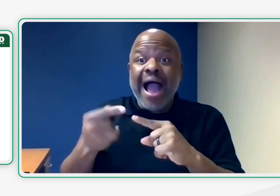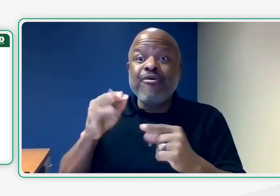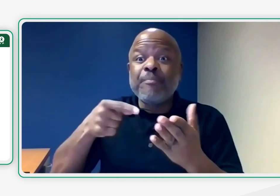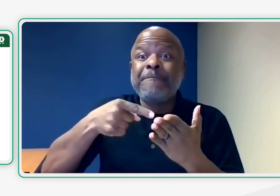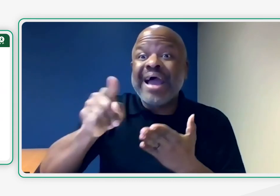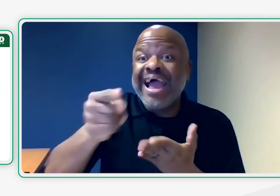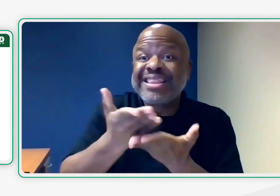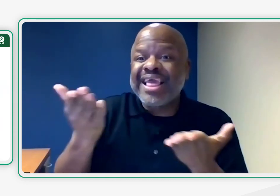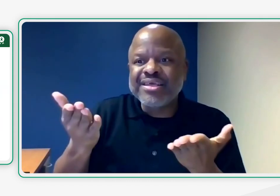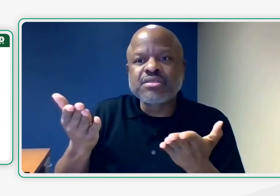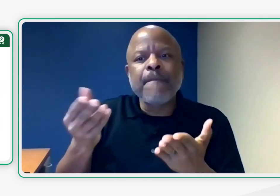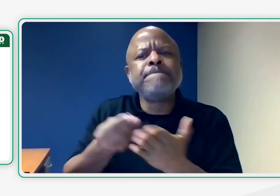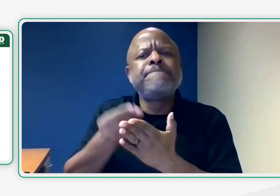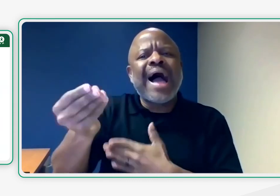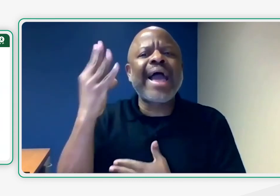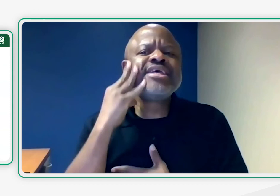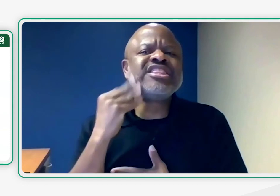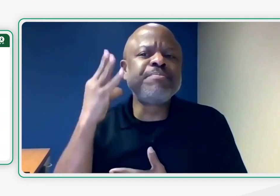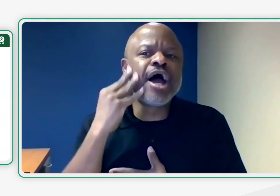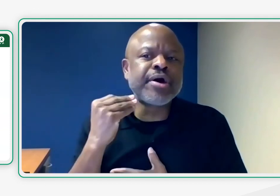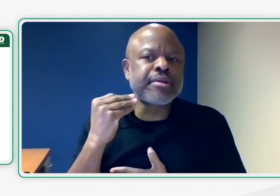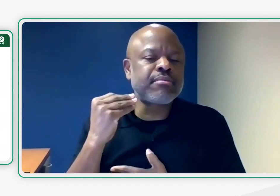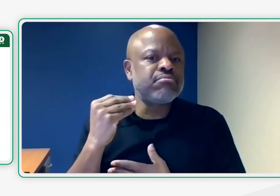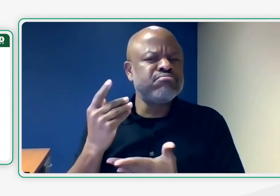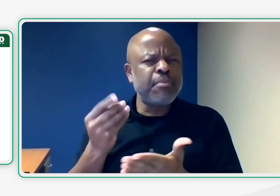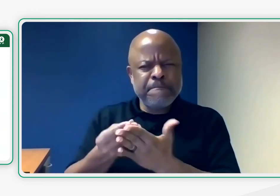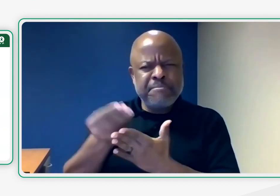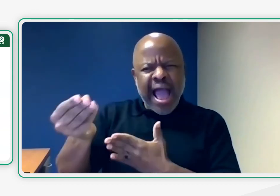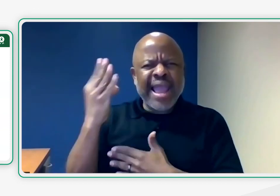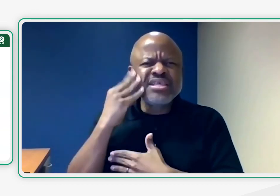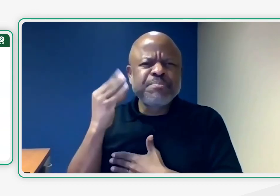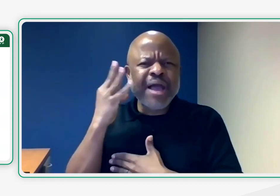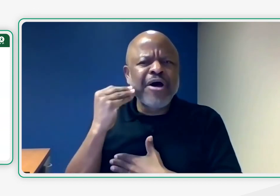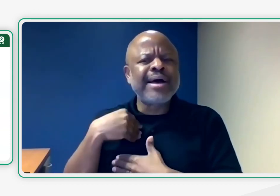coach helped me understand that instead of feeling burdened or pained by paying things, one should